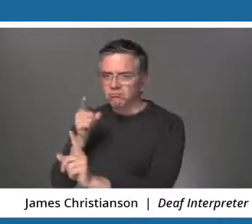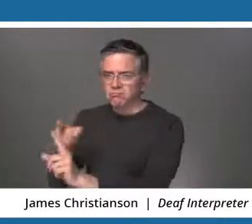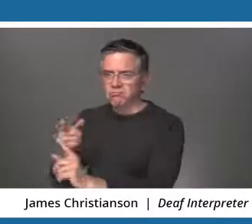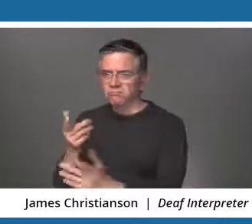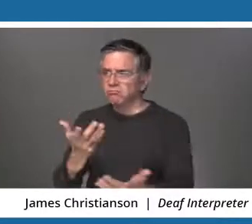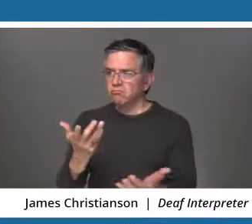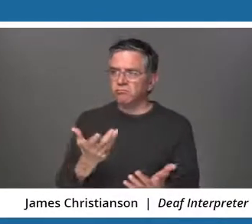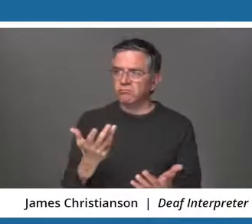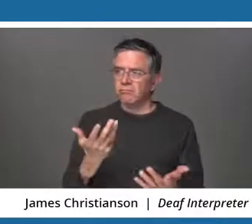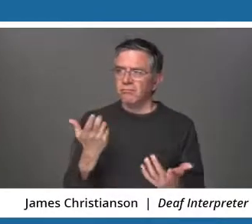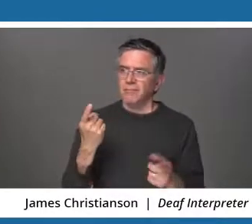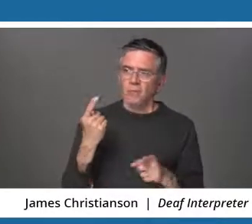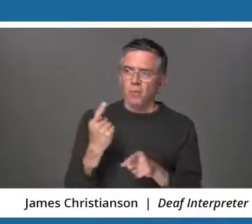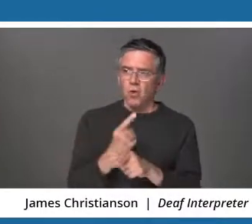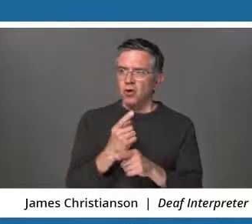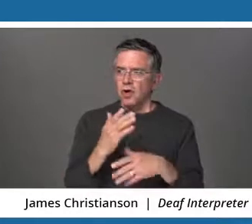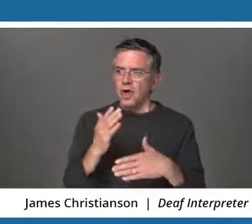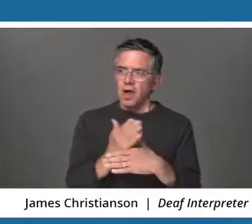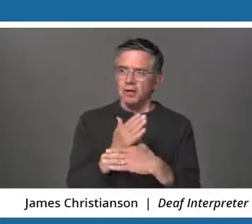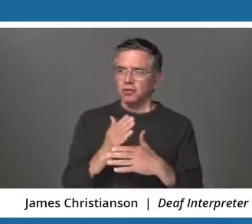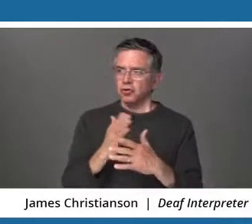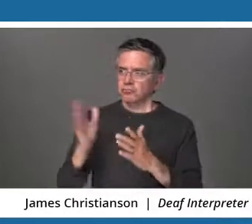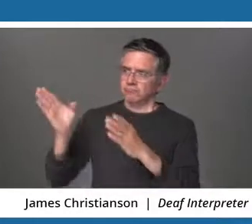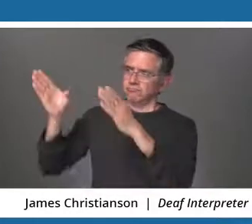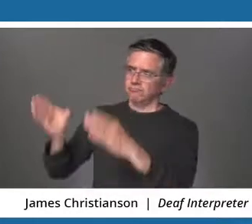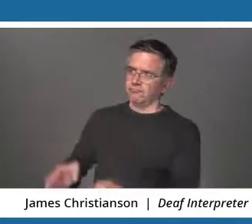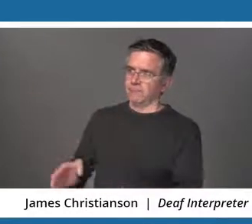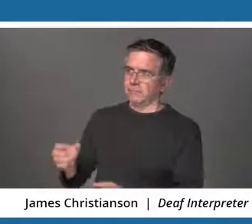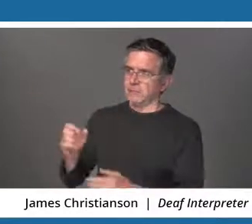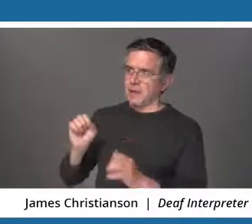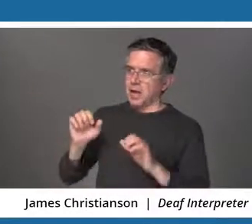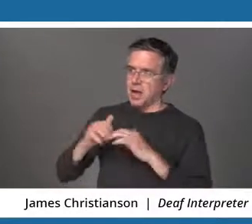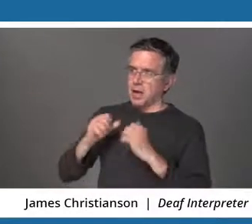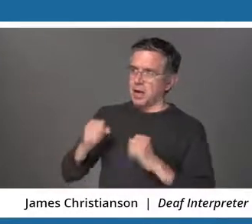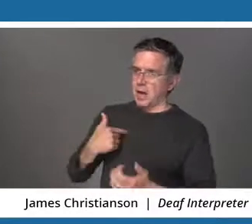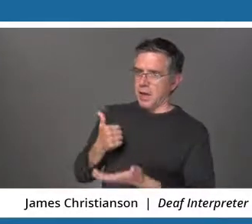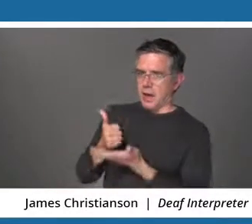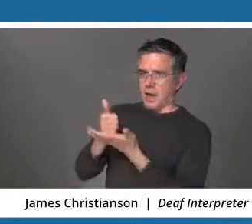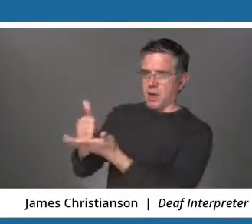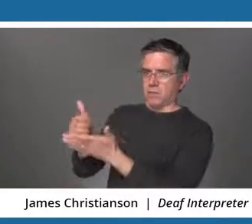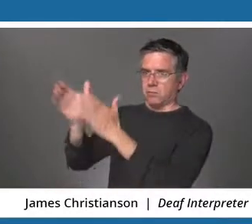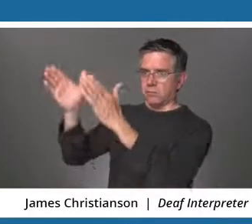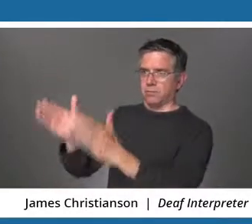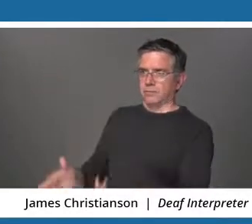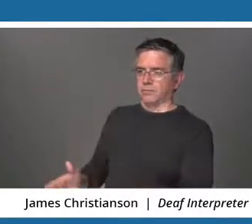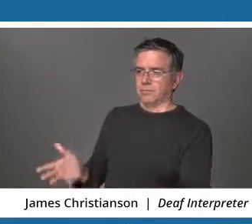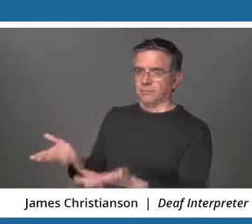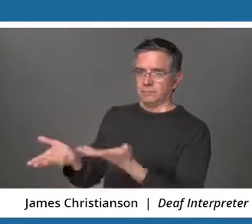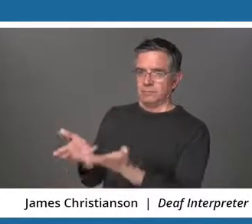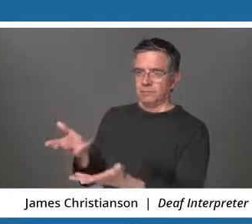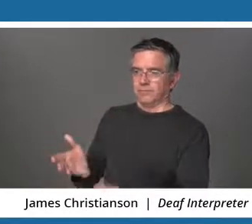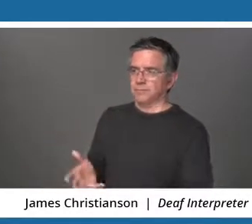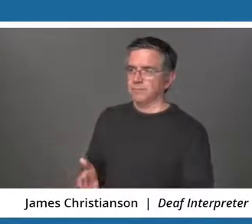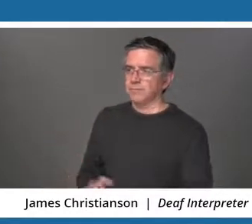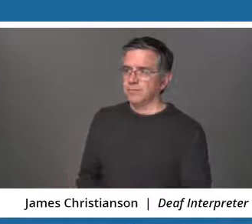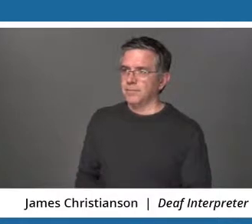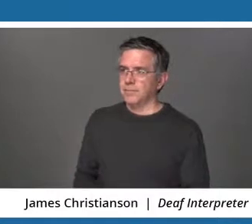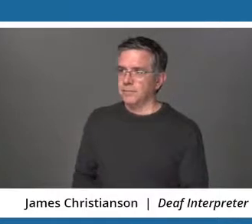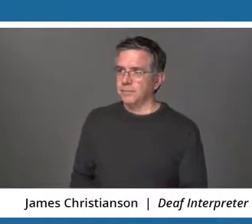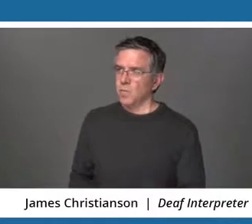to help our local vaccination efforts? We really want to reach those targets. We wanna reopen our businesses.